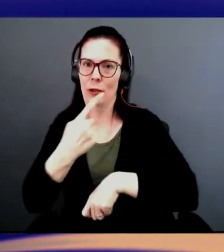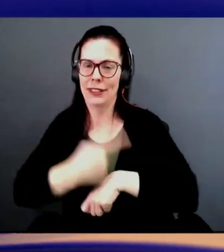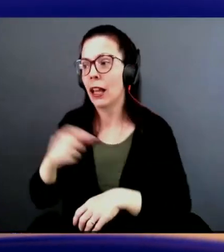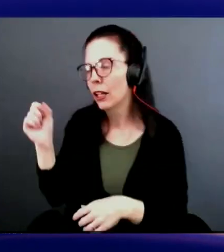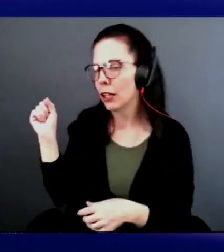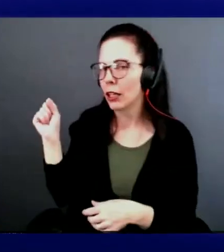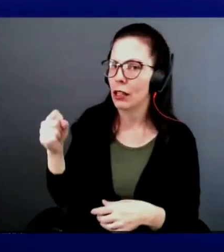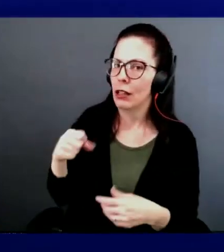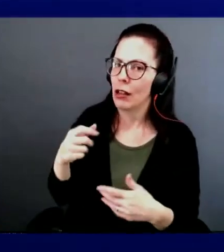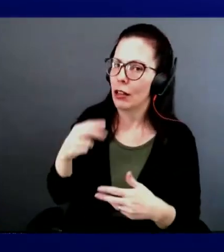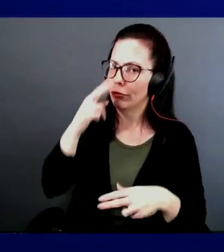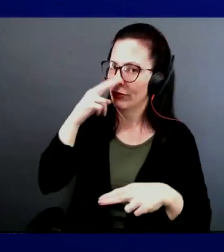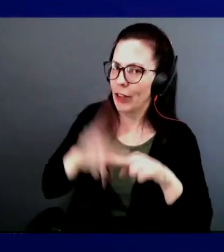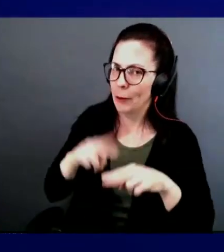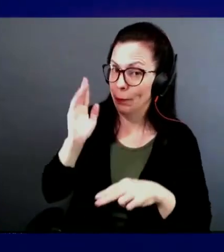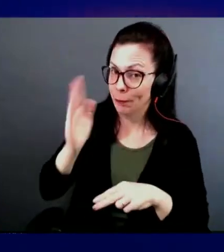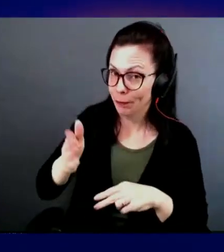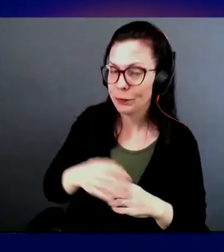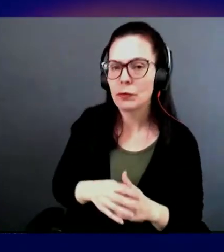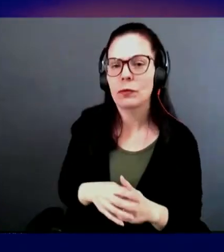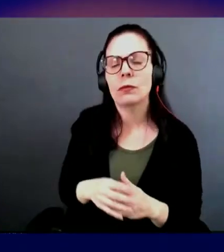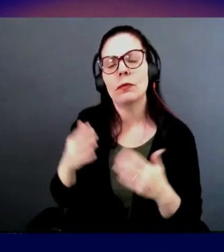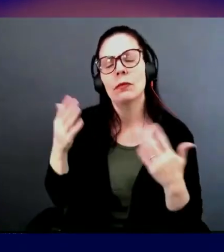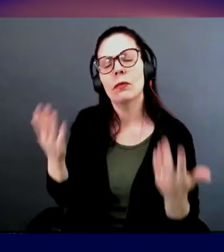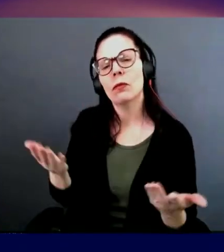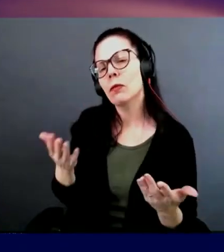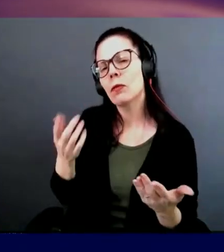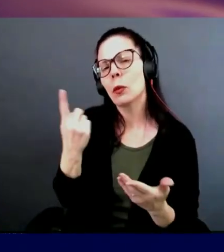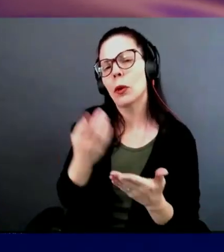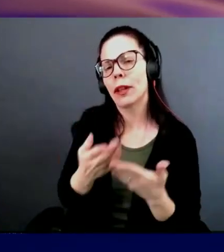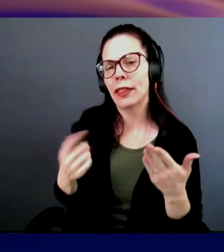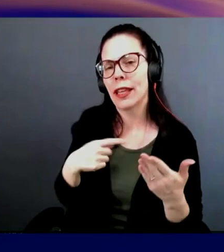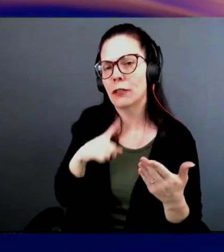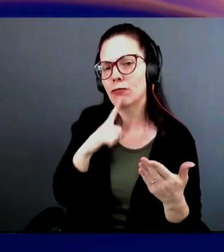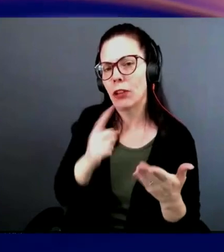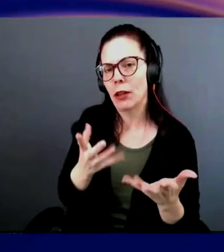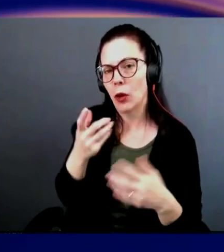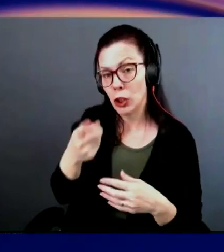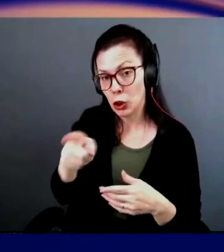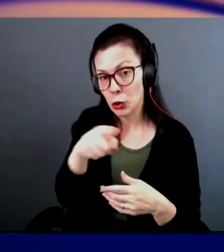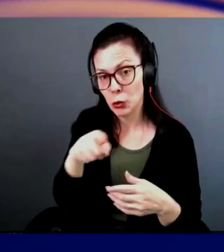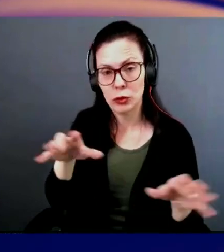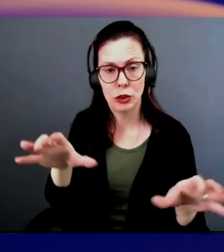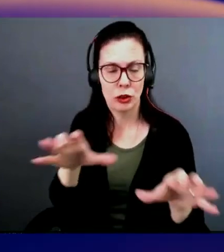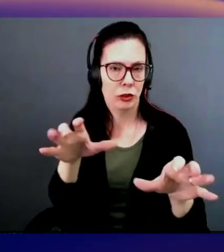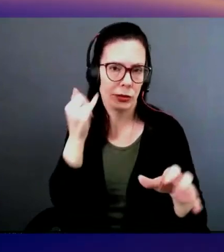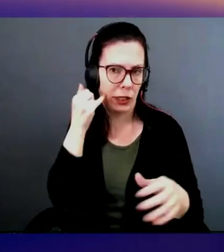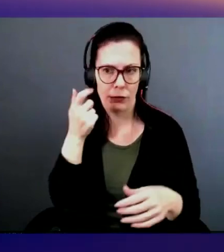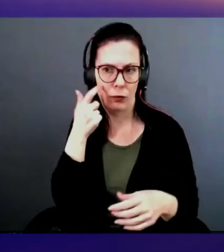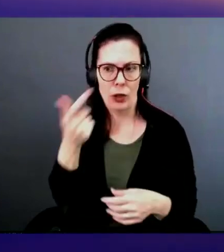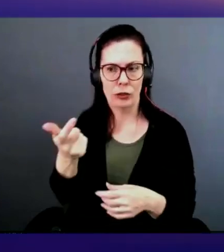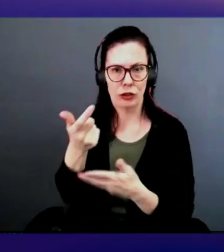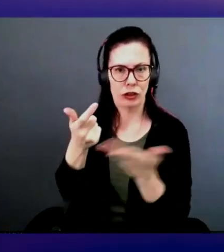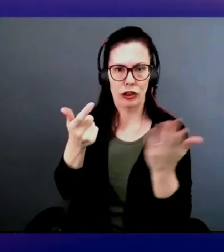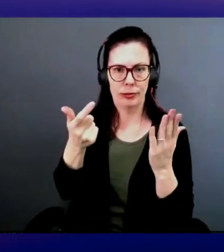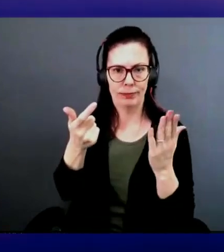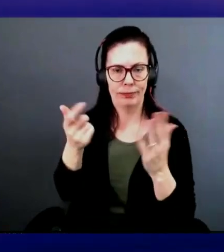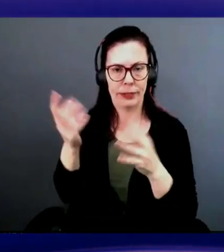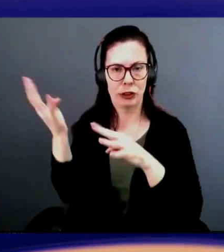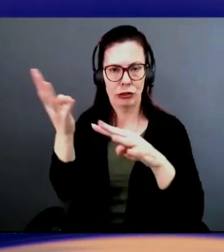So one of the things that I really want you to do anybody that's watching the stream is let us know where you're viewing from